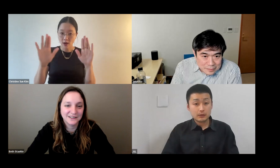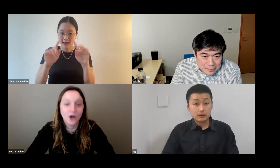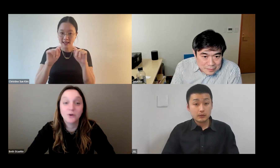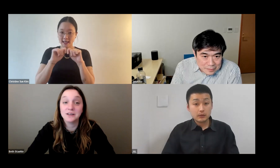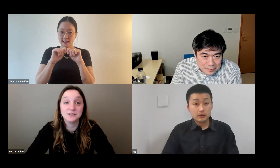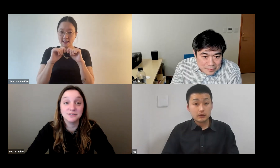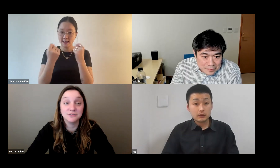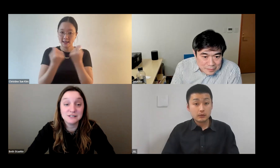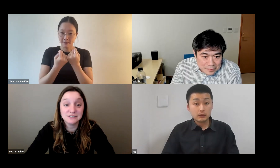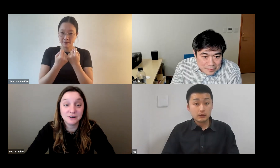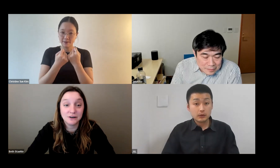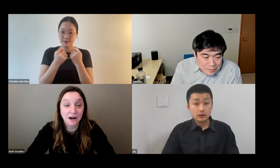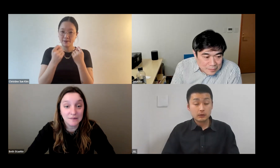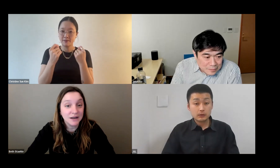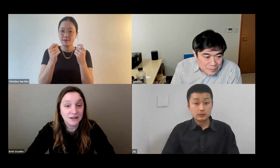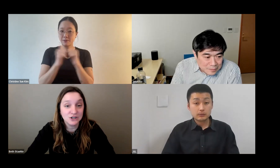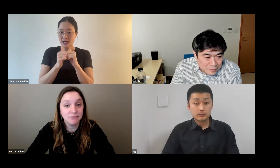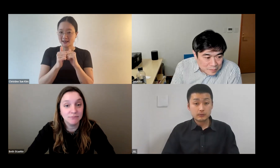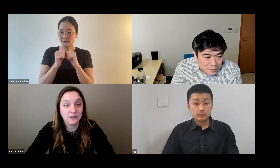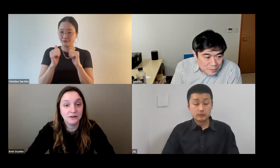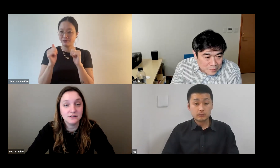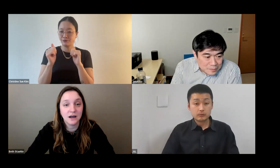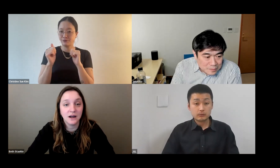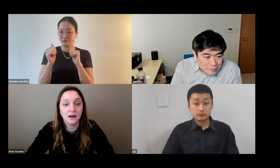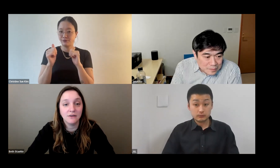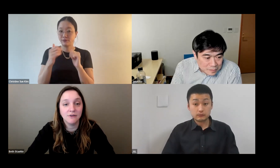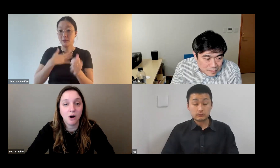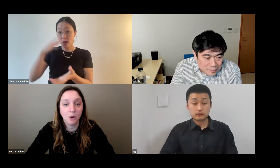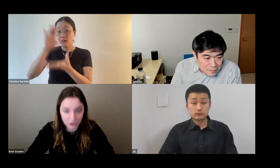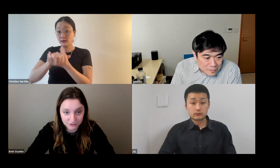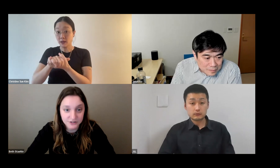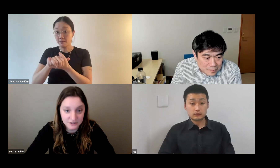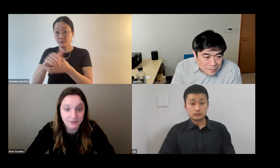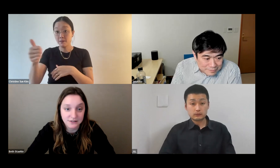Okay, So first of all, I manage it because I have a wonderful teammate.